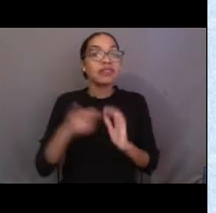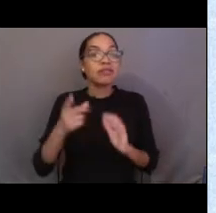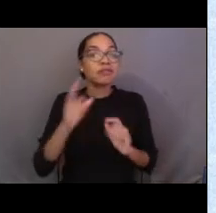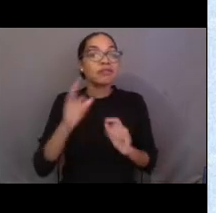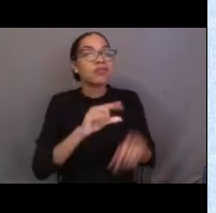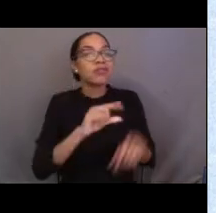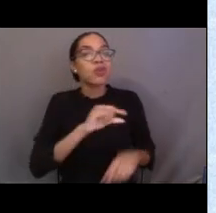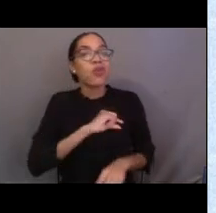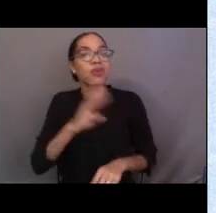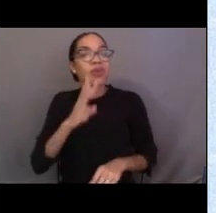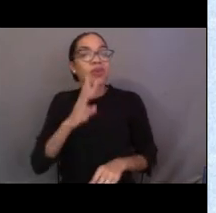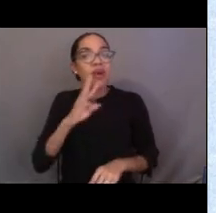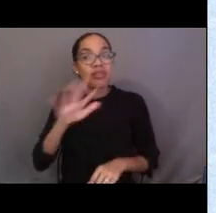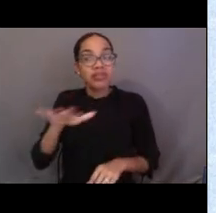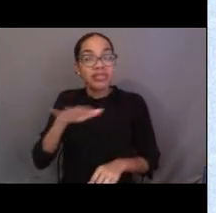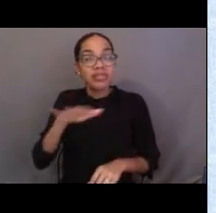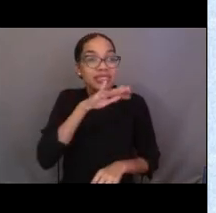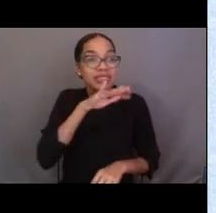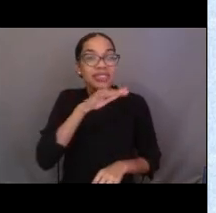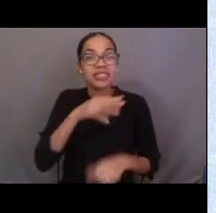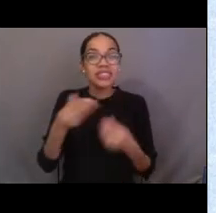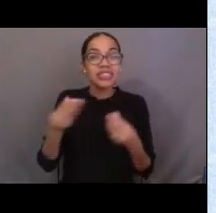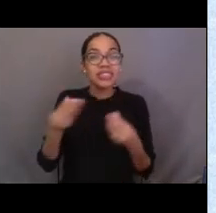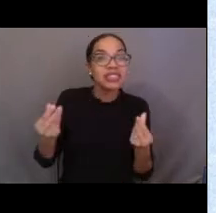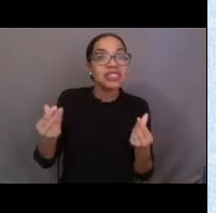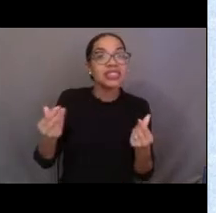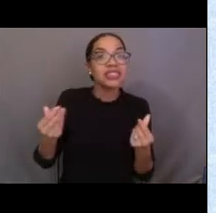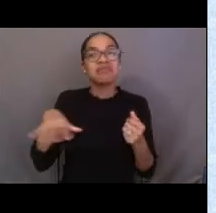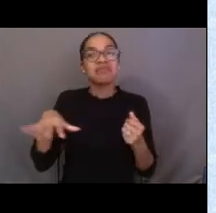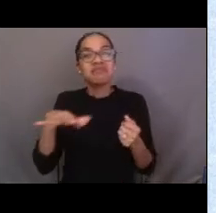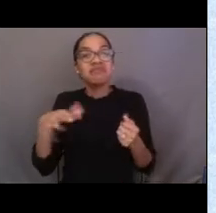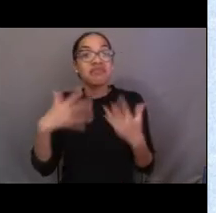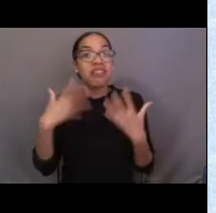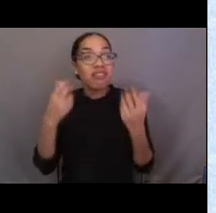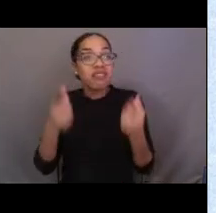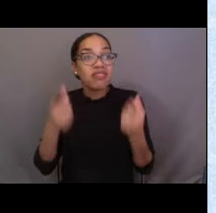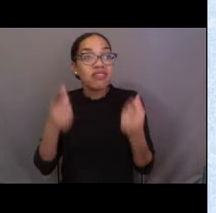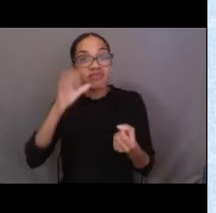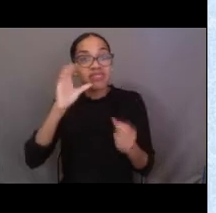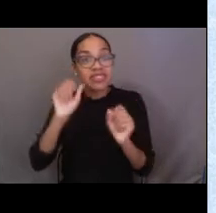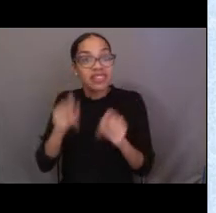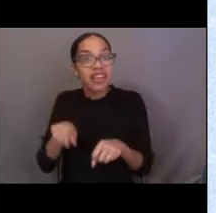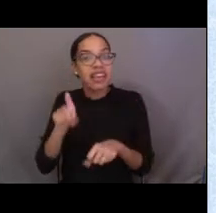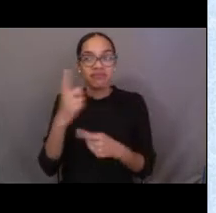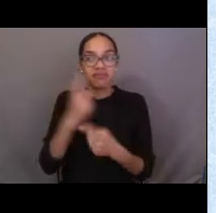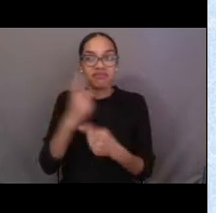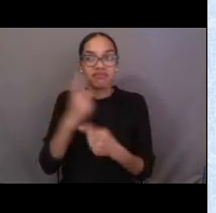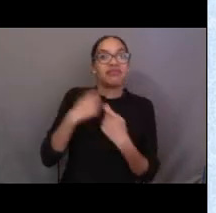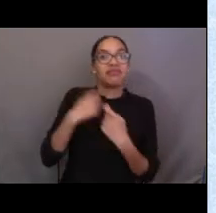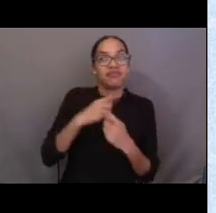so how clean and healthy it is. I'm answering questions about shellfish and other organisms that live in our waters.